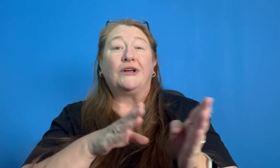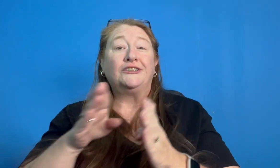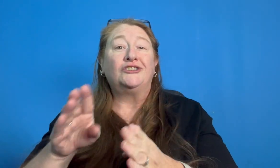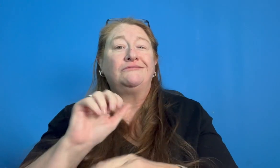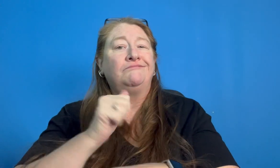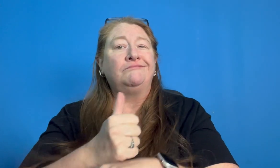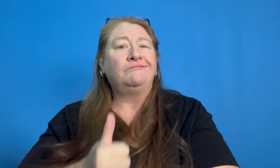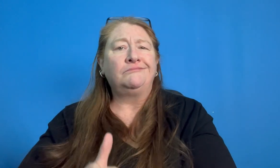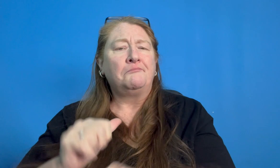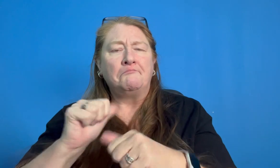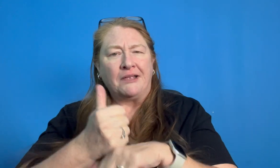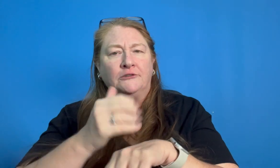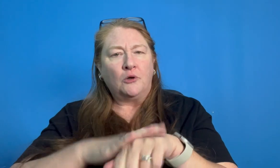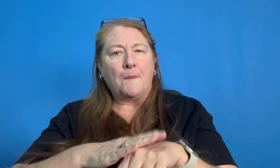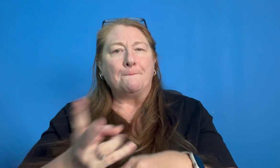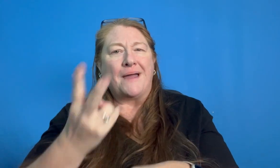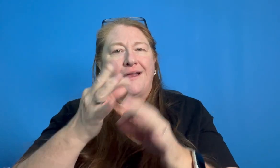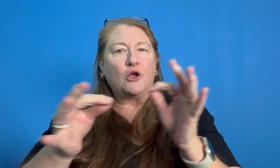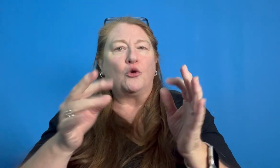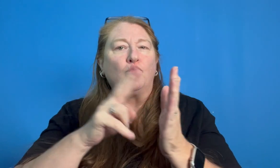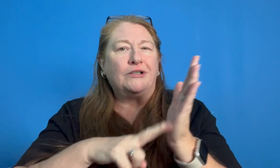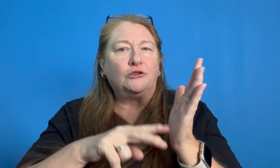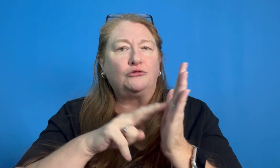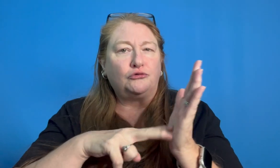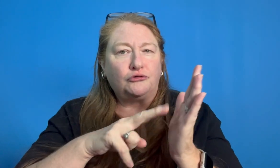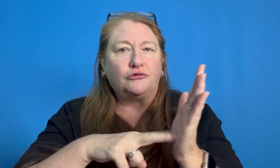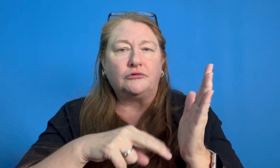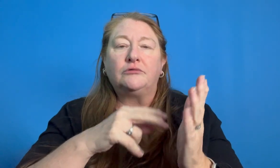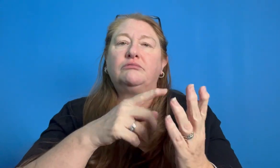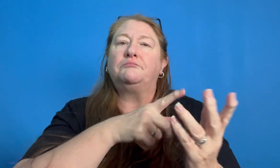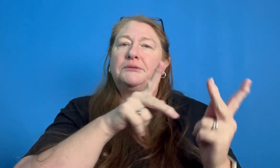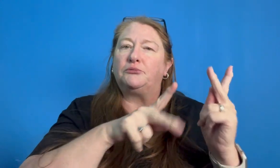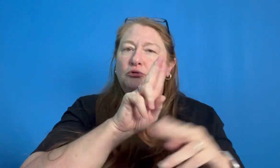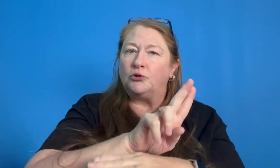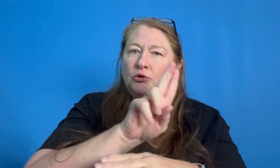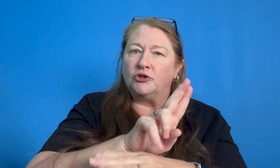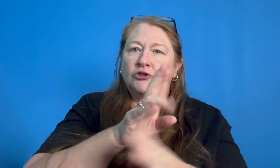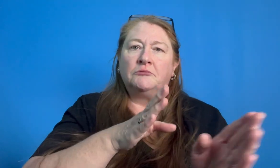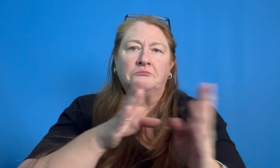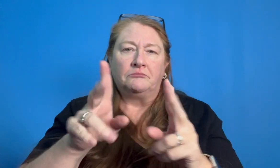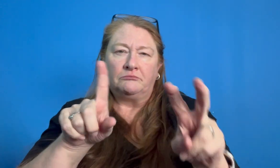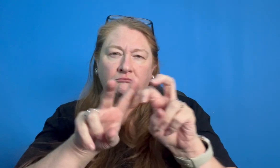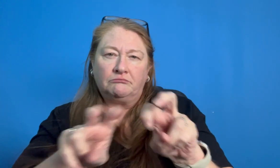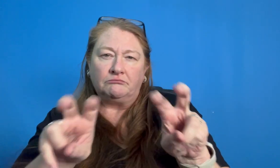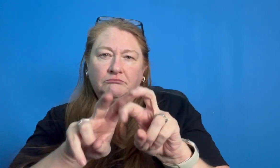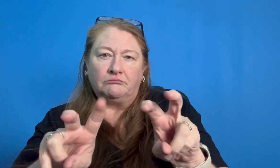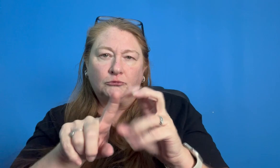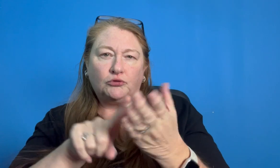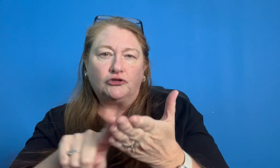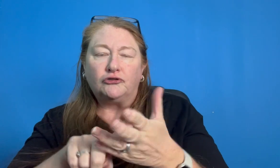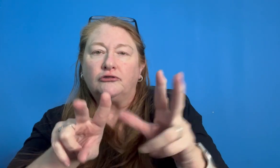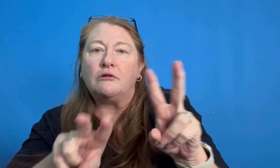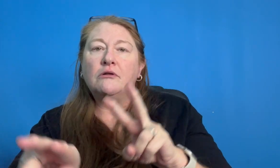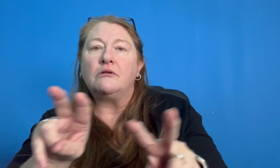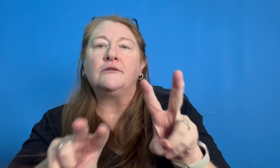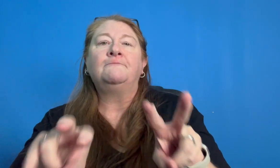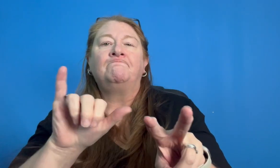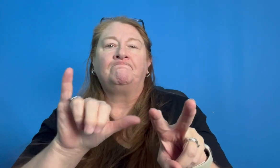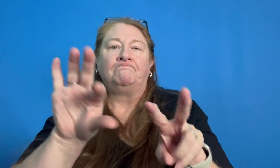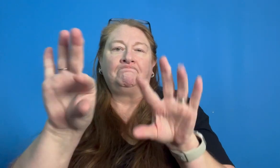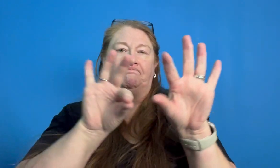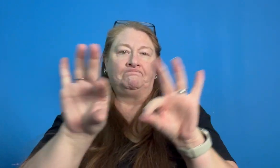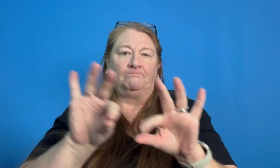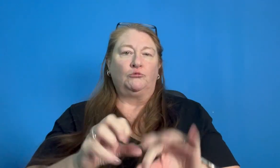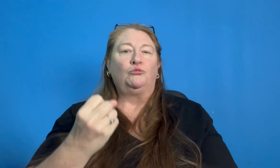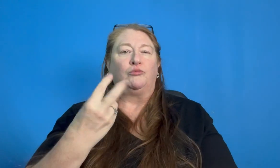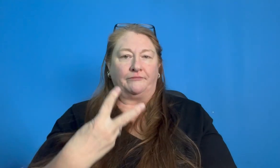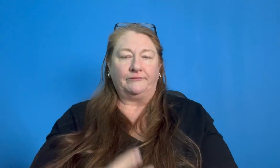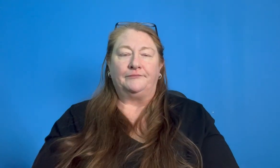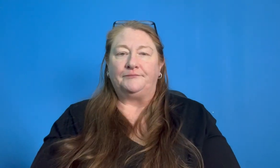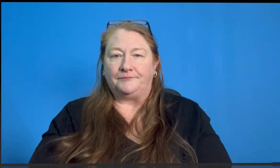These strategies were proved effective when working with Deaf bilingual readers/students.